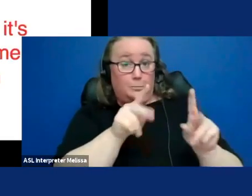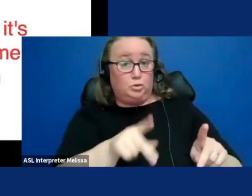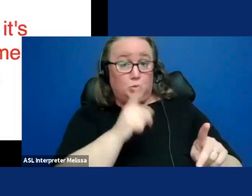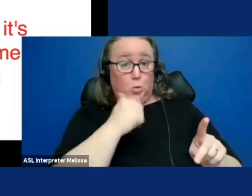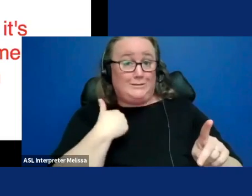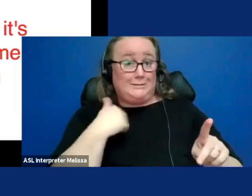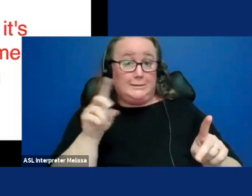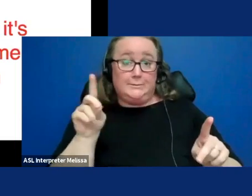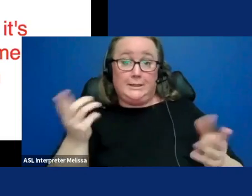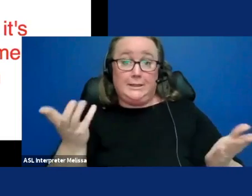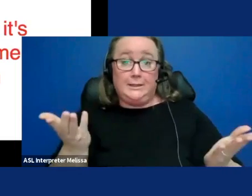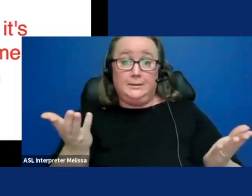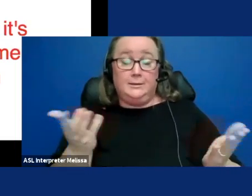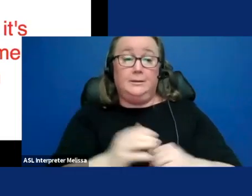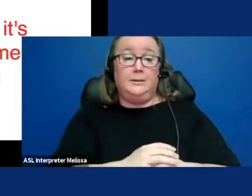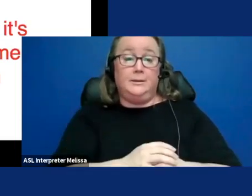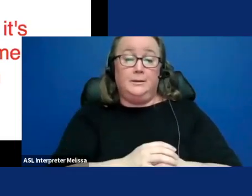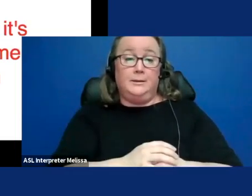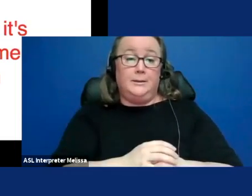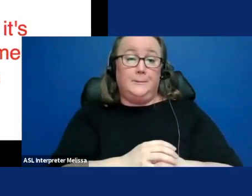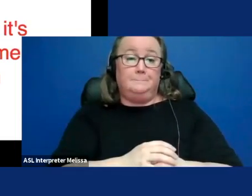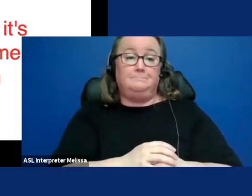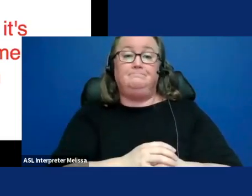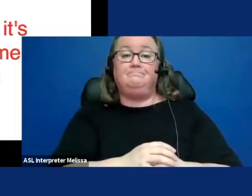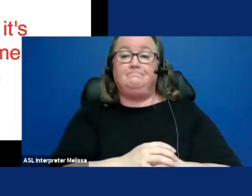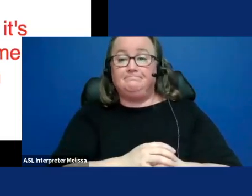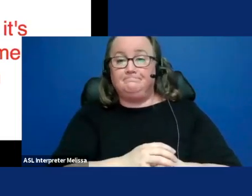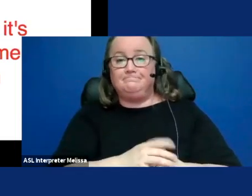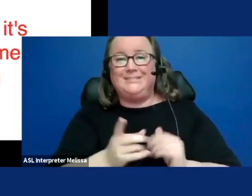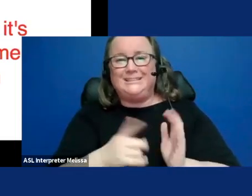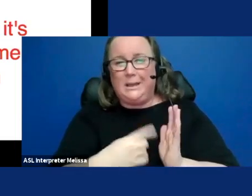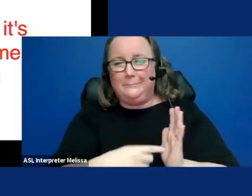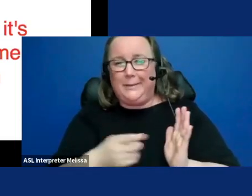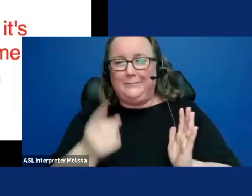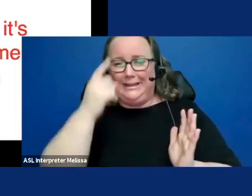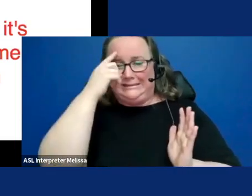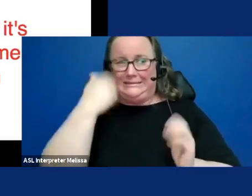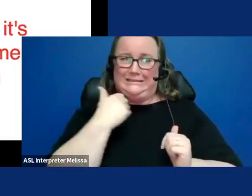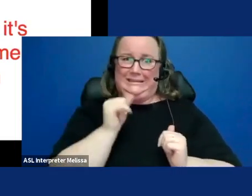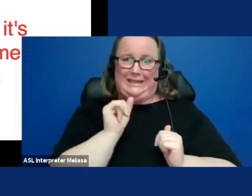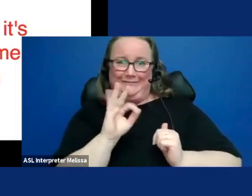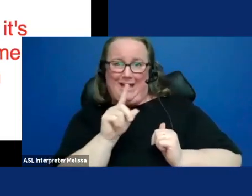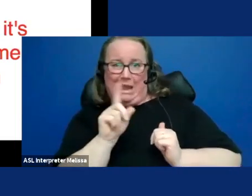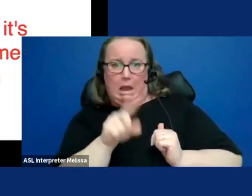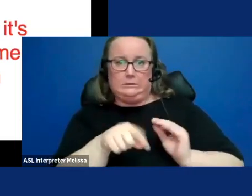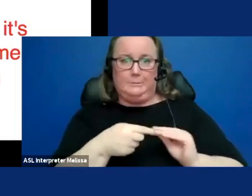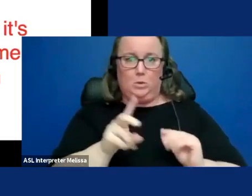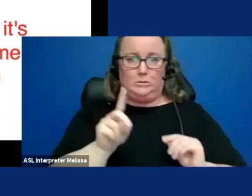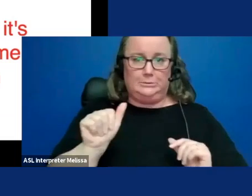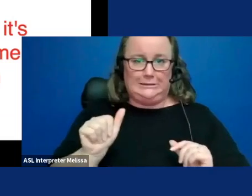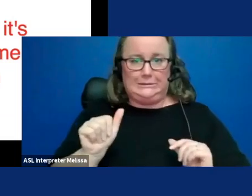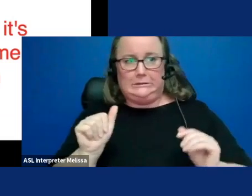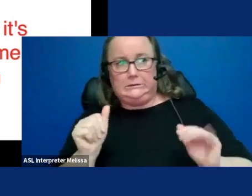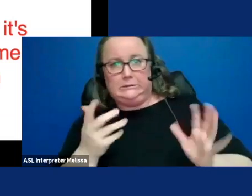Sometimes people worry that asking people about their disability status is something that's kind of